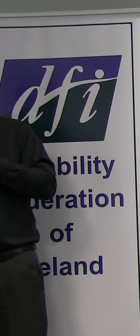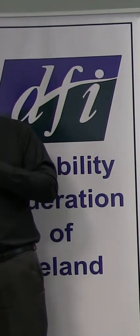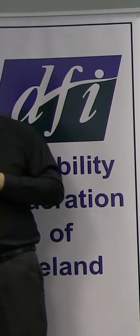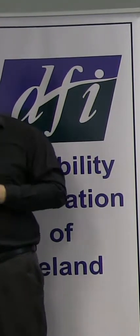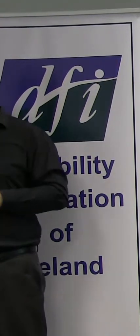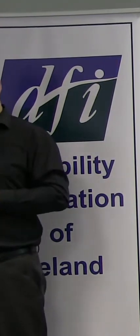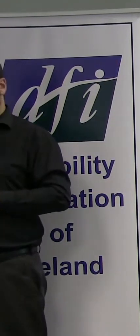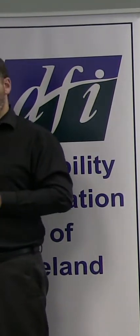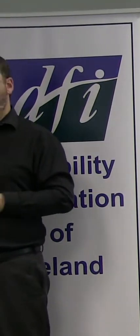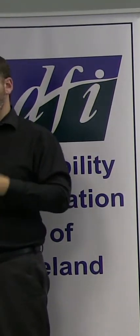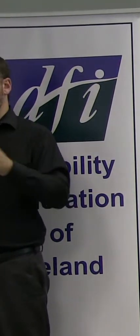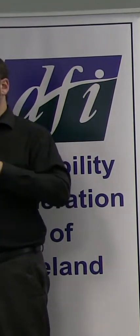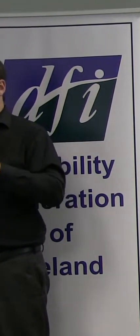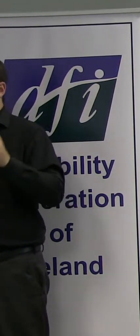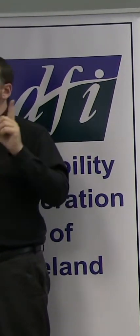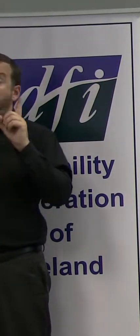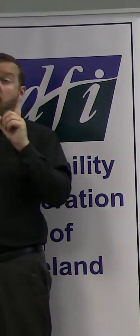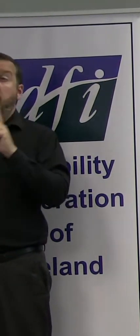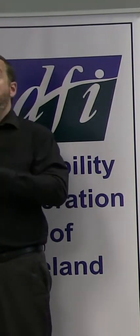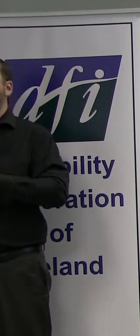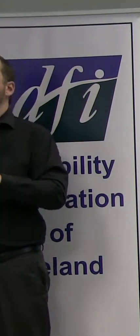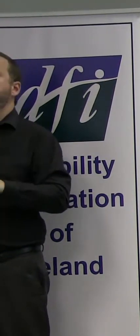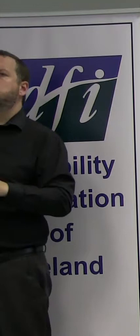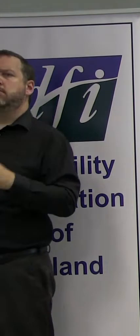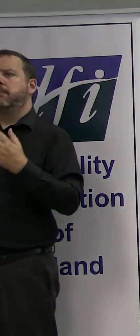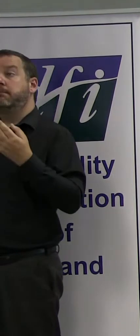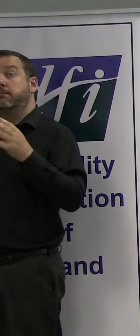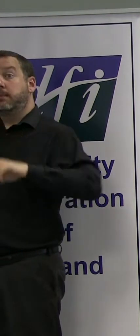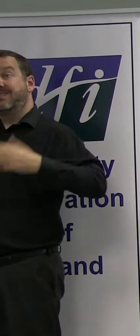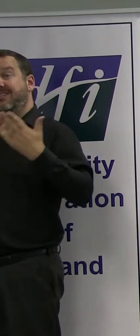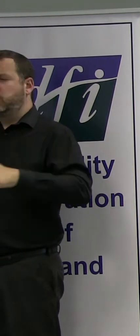people are talking able to charge this regulation was rather they can get quick